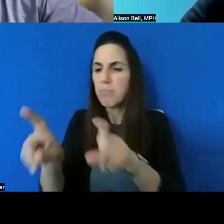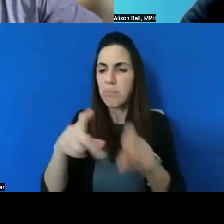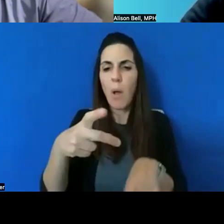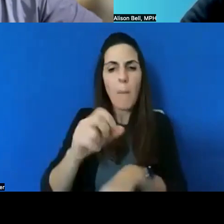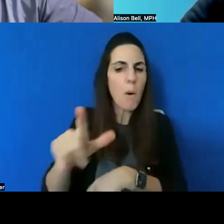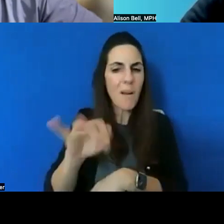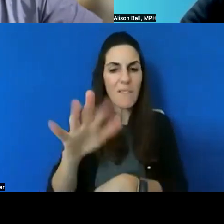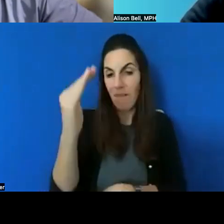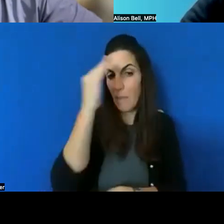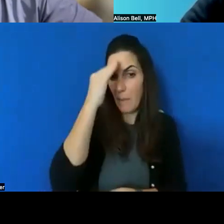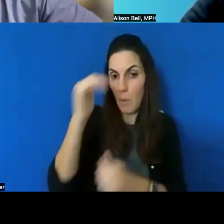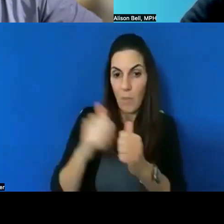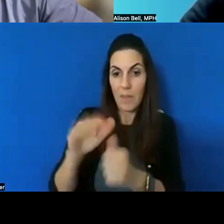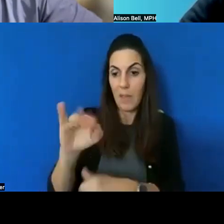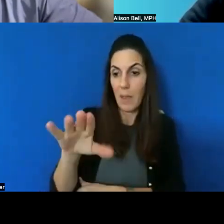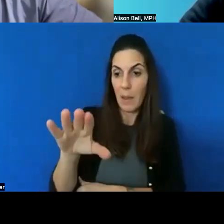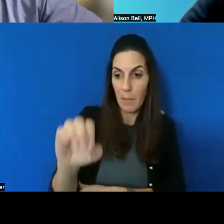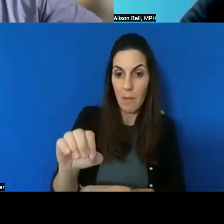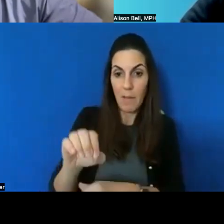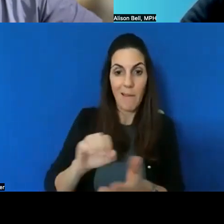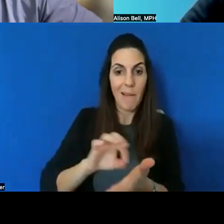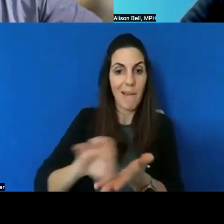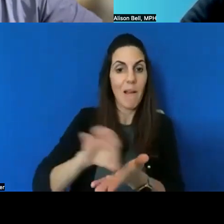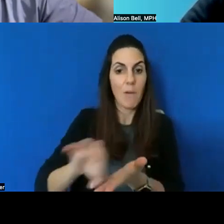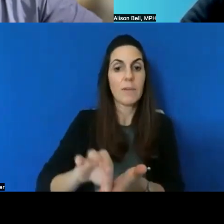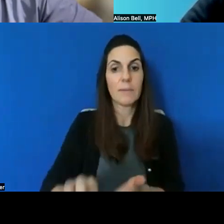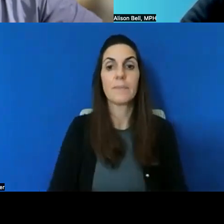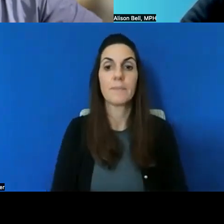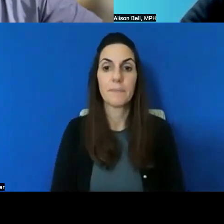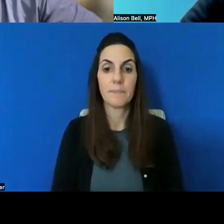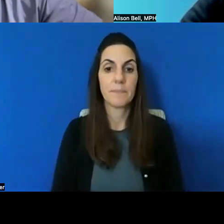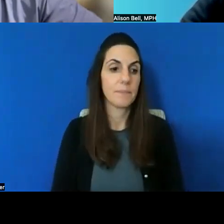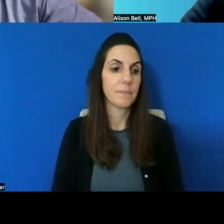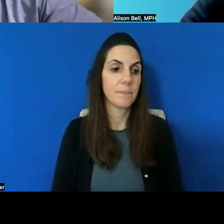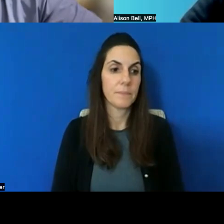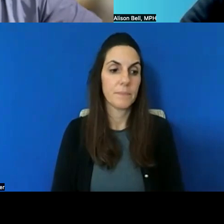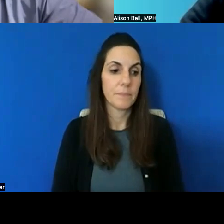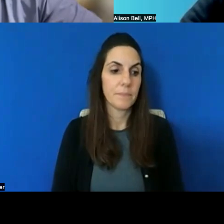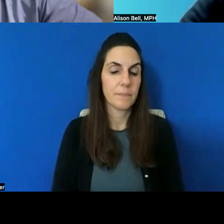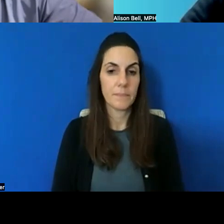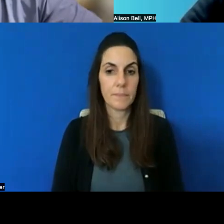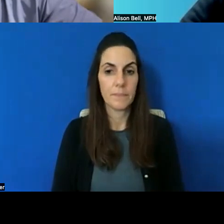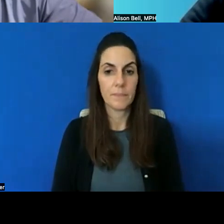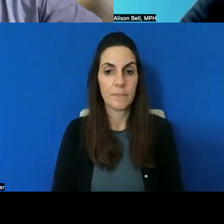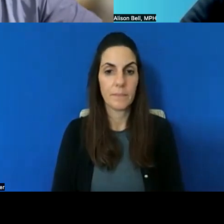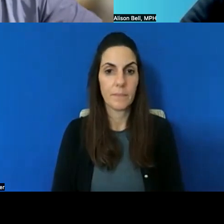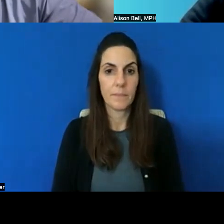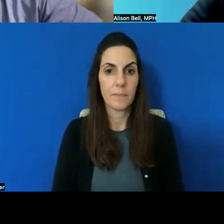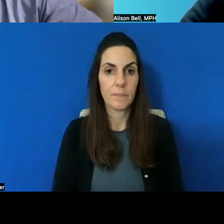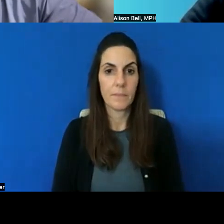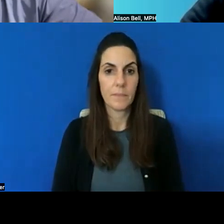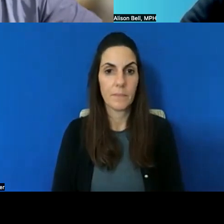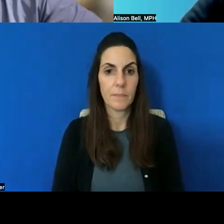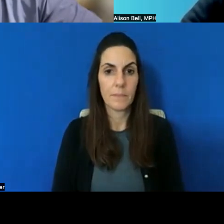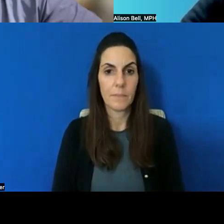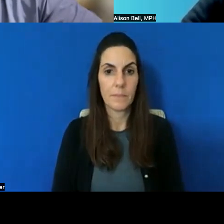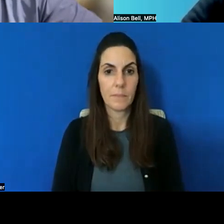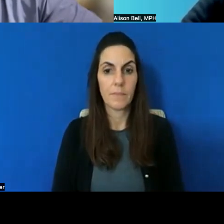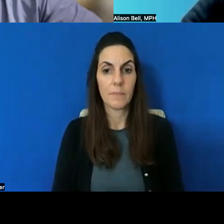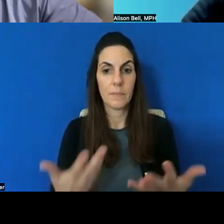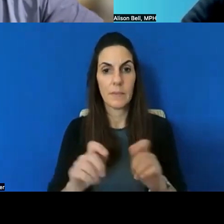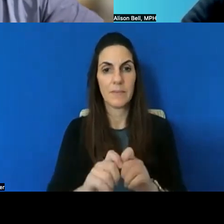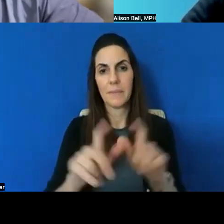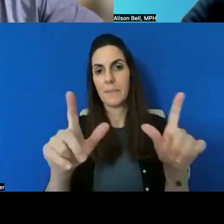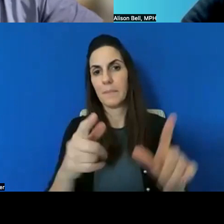accounts I think that poll is live there we go so